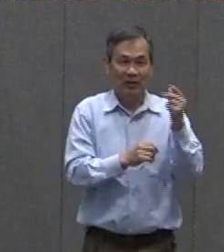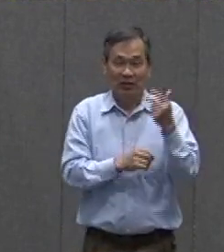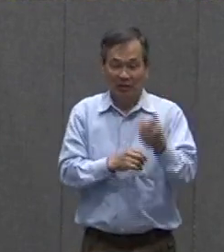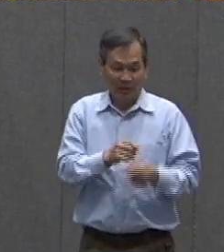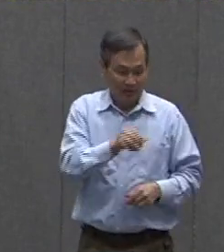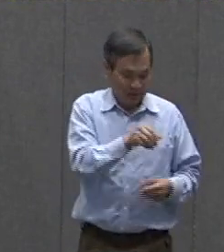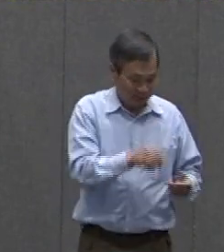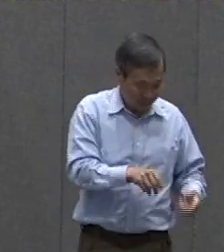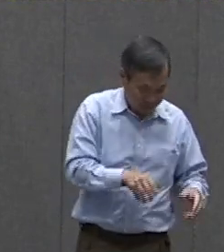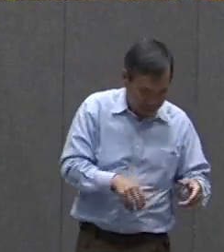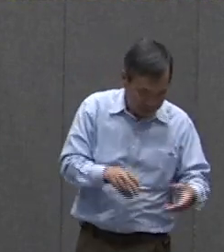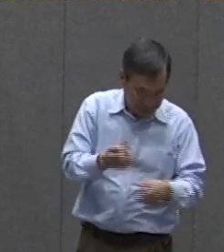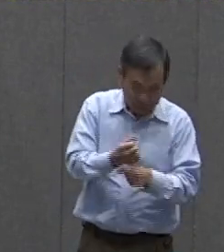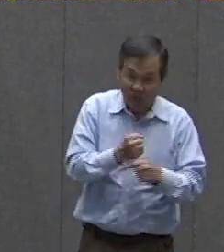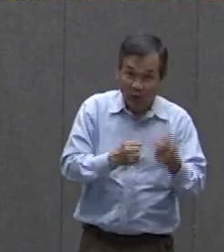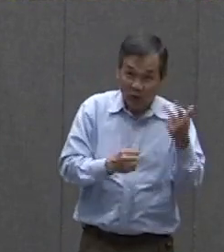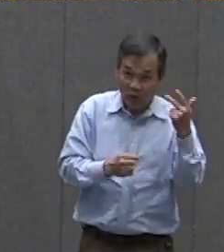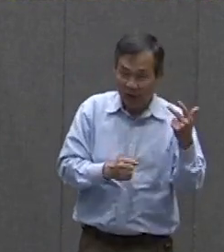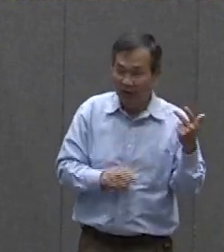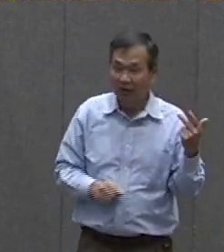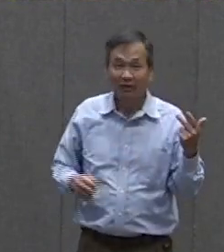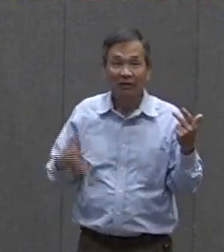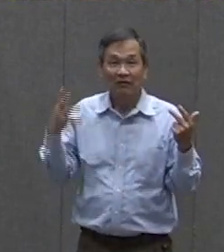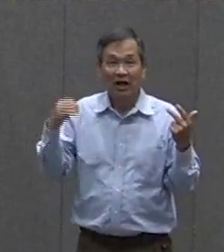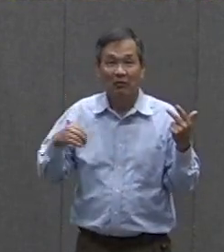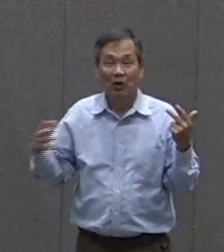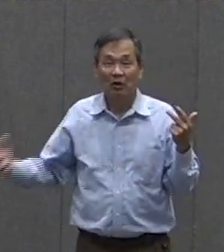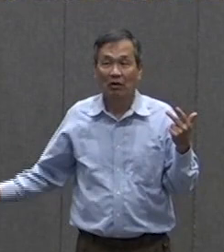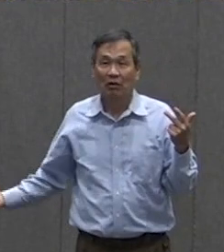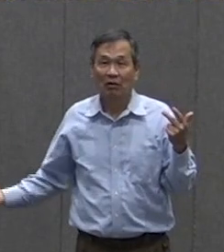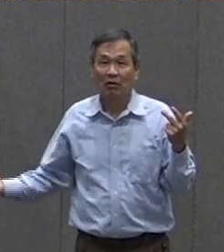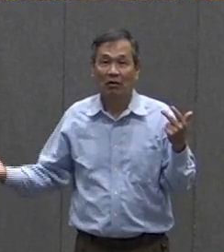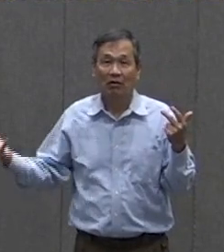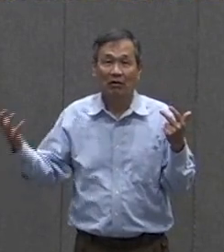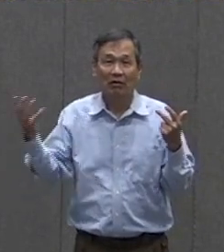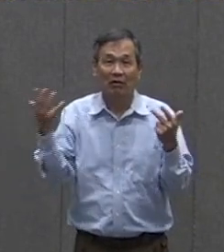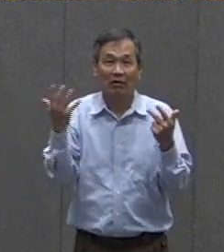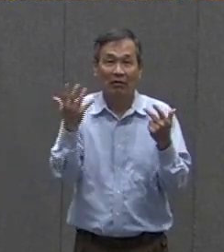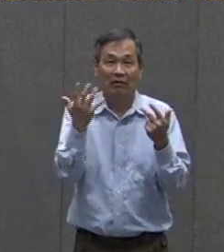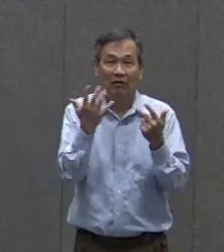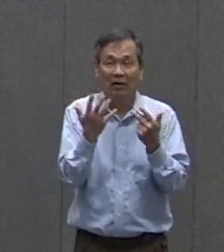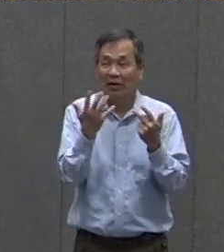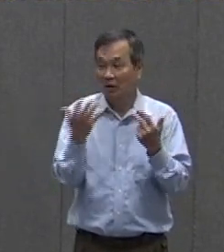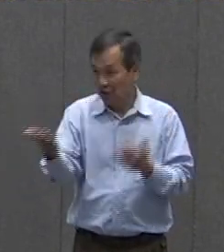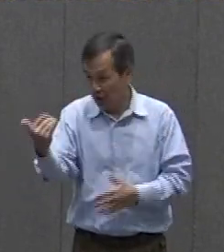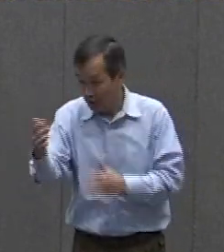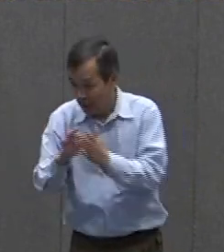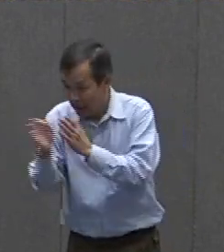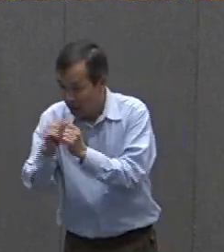and I'm gonna add five more. Let's count those out together.